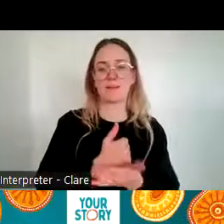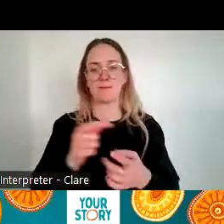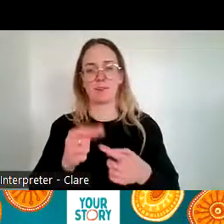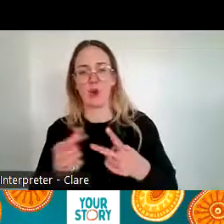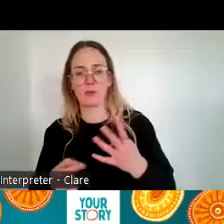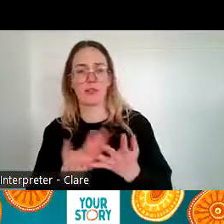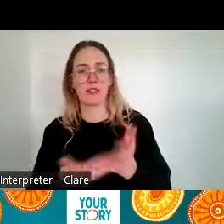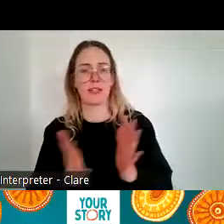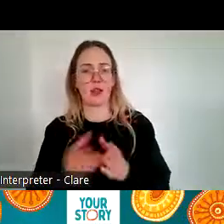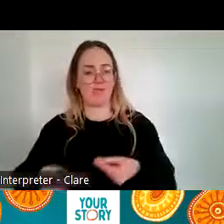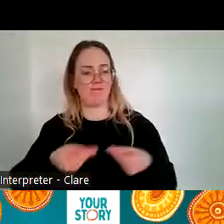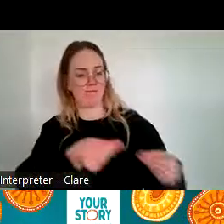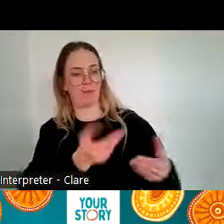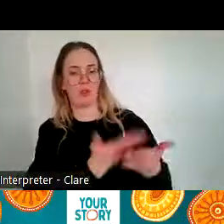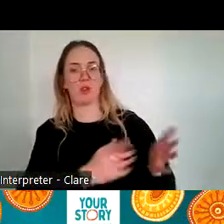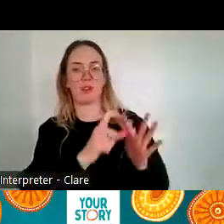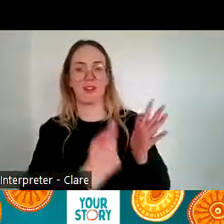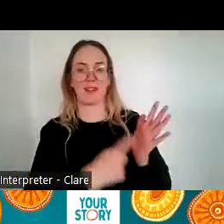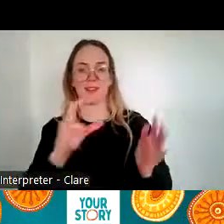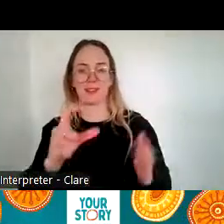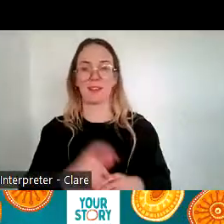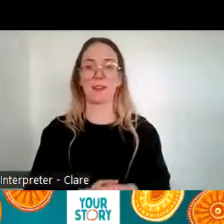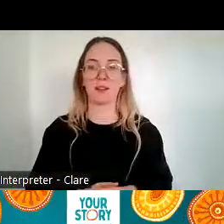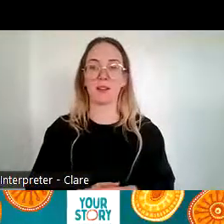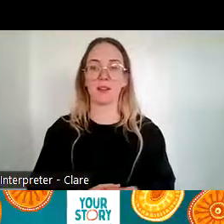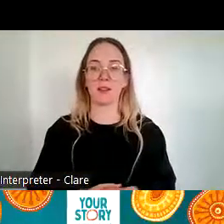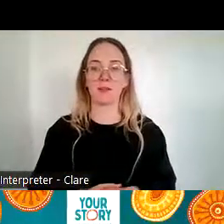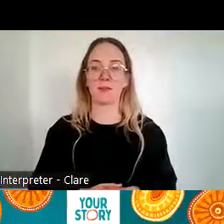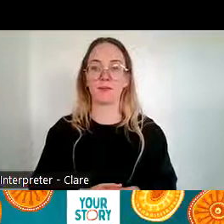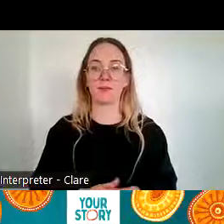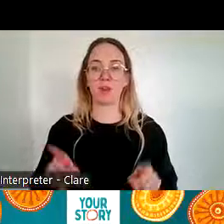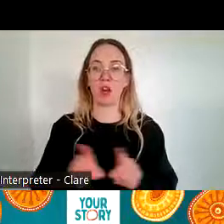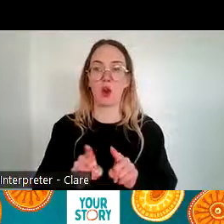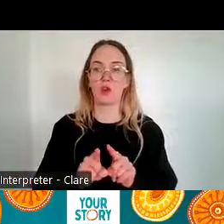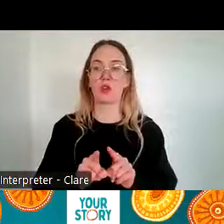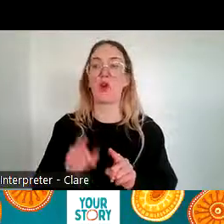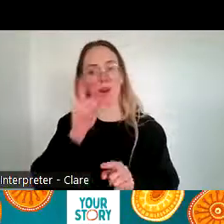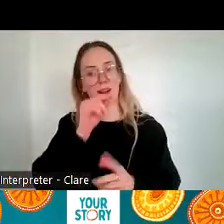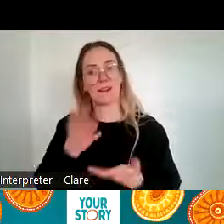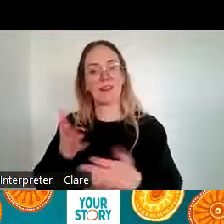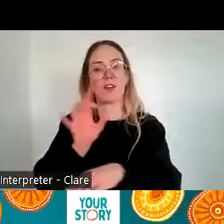Royal Commission, and as I said, we can connect people with free counselling and advocacy support.